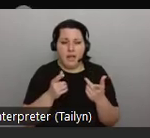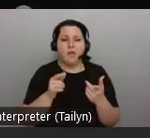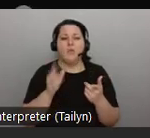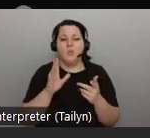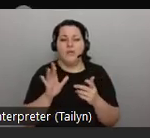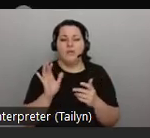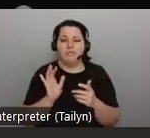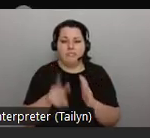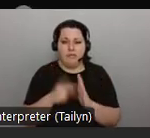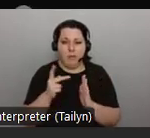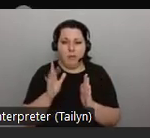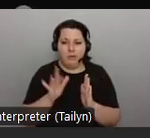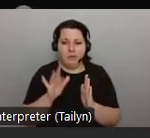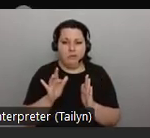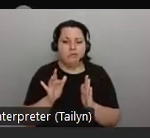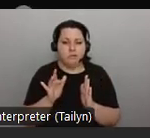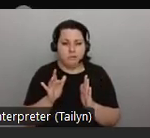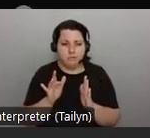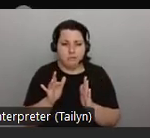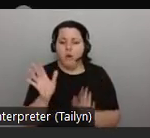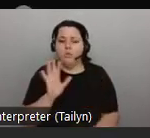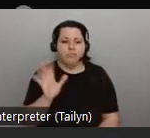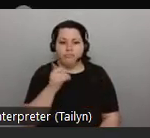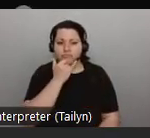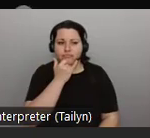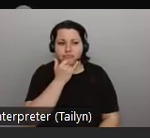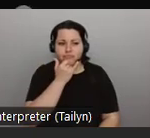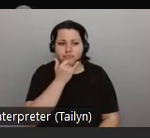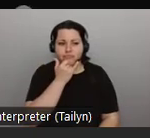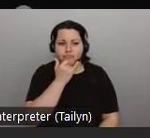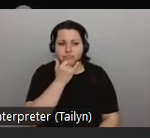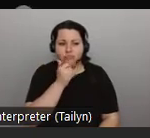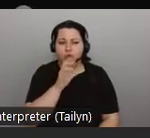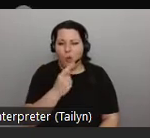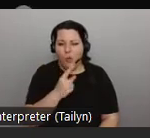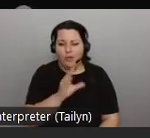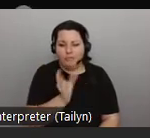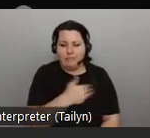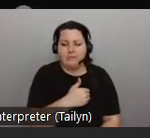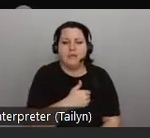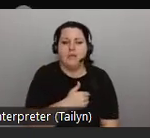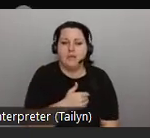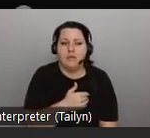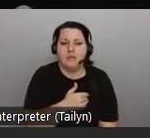mind. Form fields kind of work the same way, in this case we are